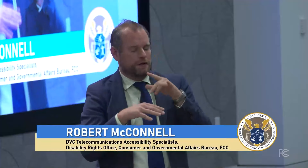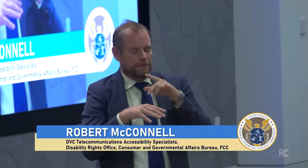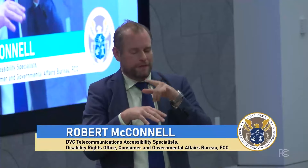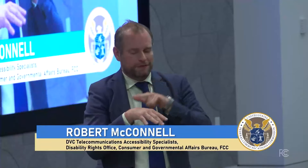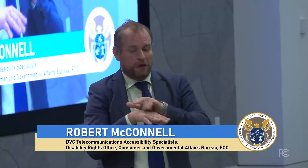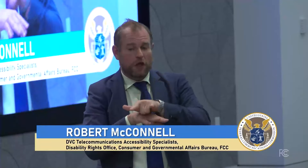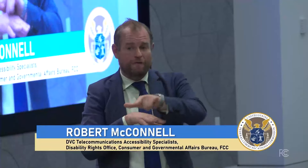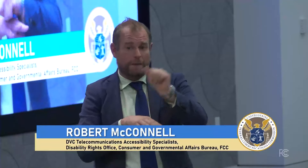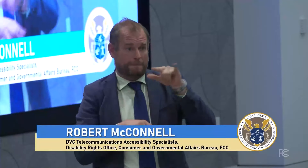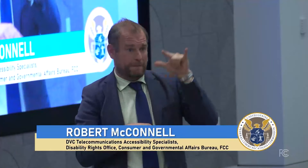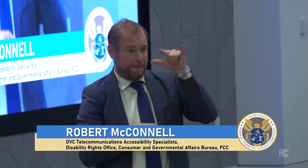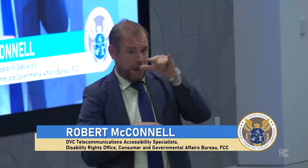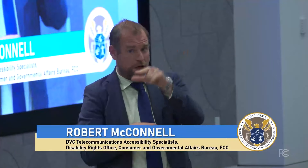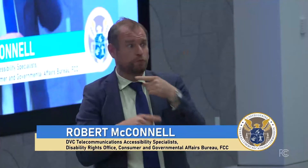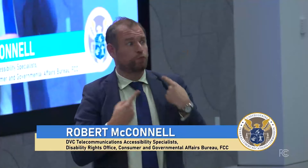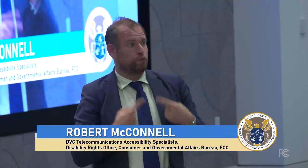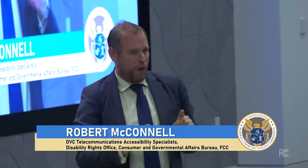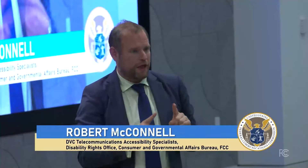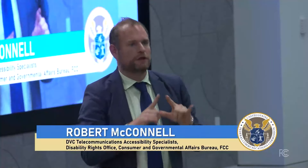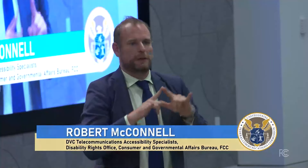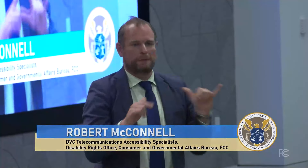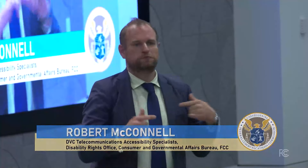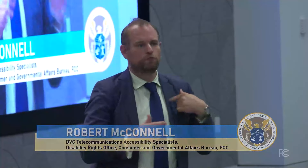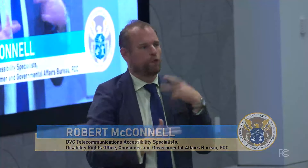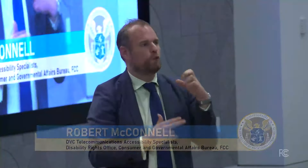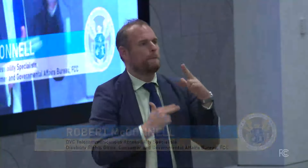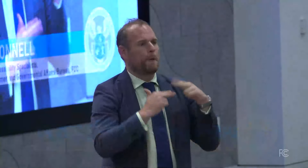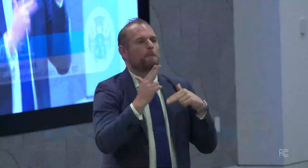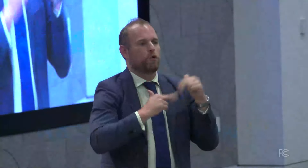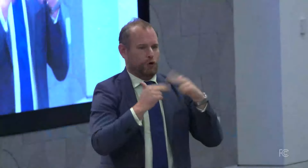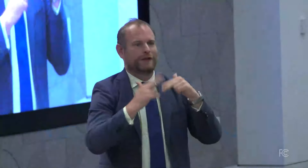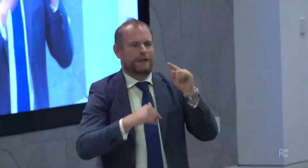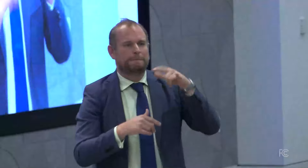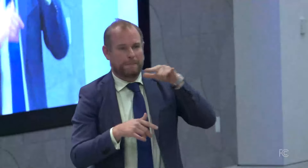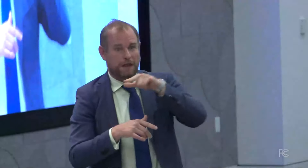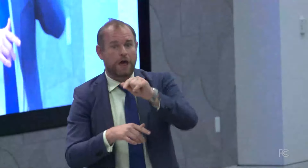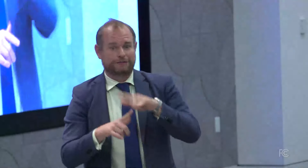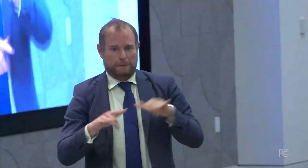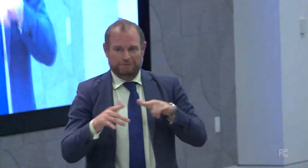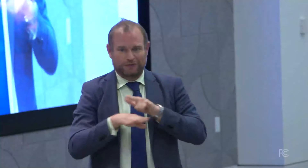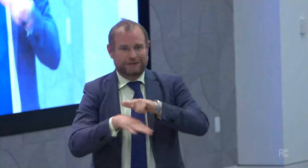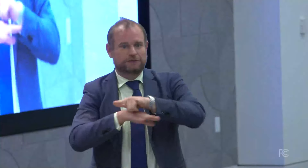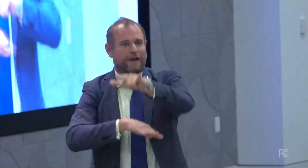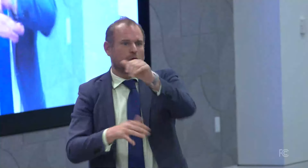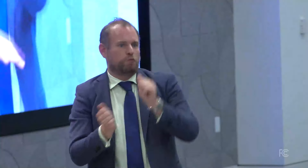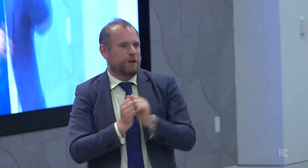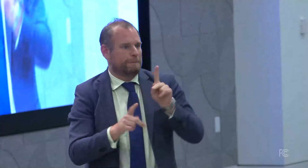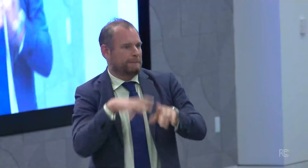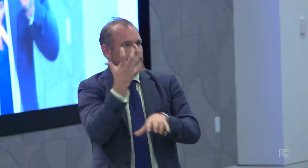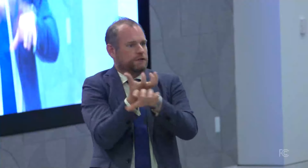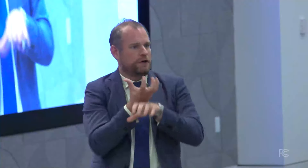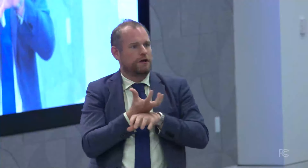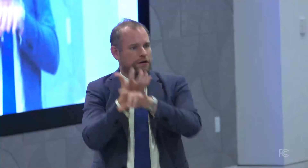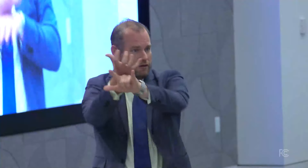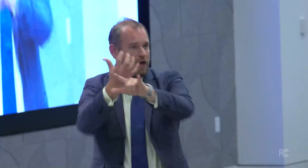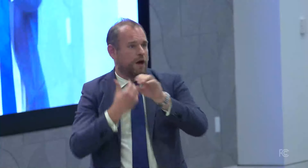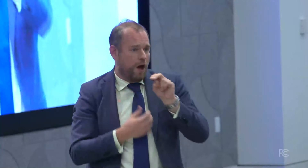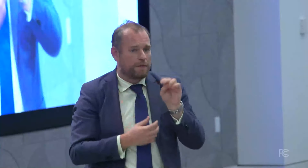HERE TODAY AS A VENDOR. SO THANK YOU. AND THAT'S WHO WE USE FOR THE FCC PLATFORM. AND I FELT LIKE YOU KNOW WE